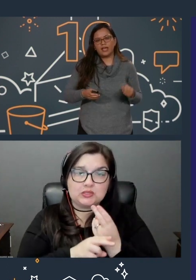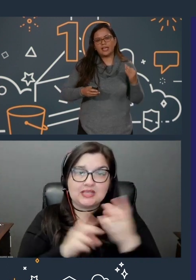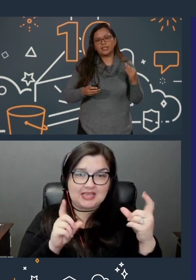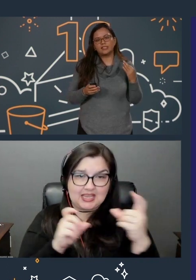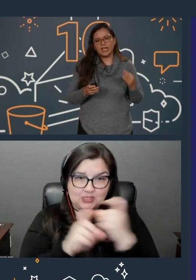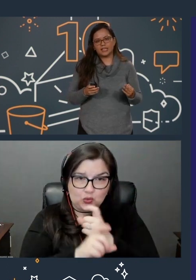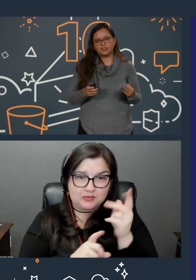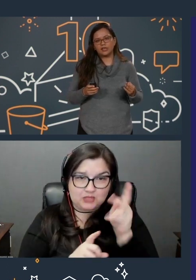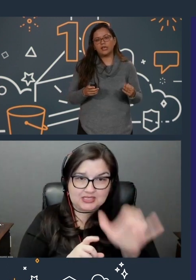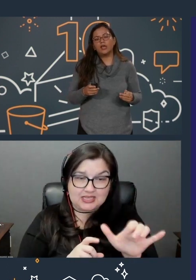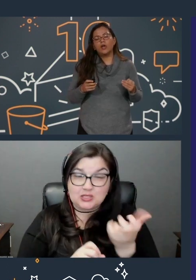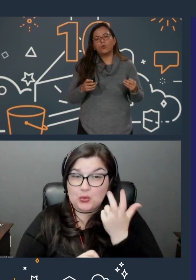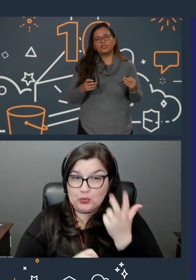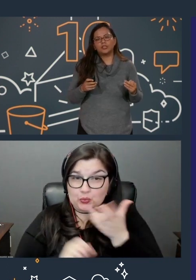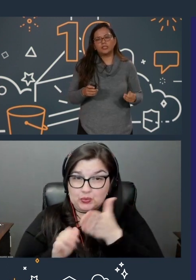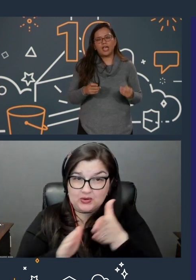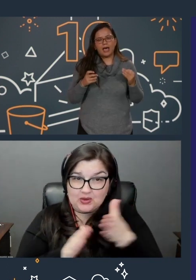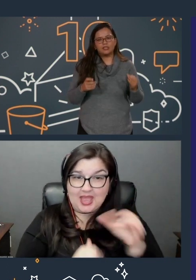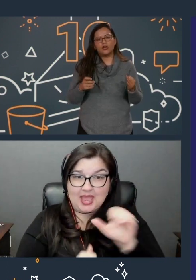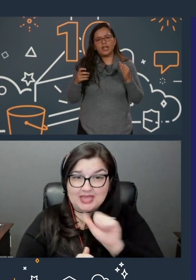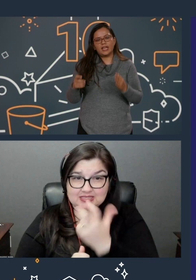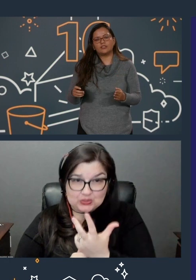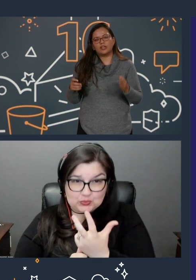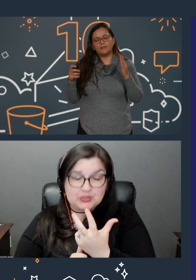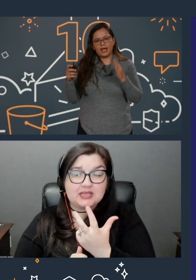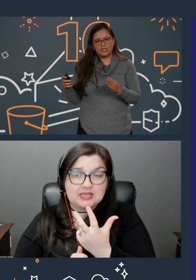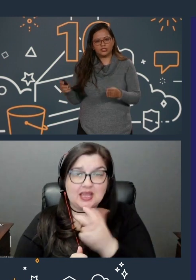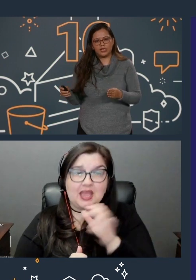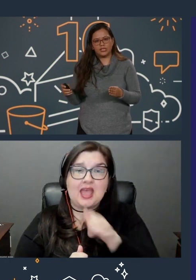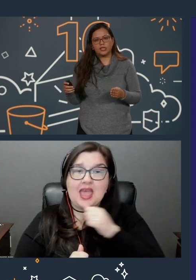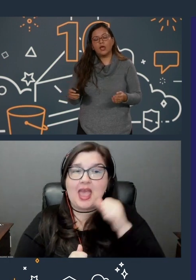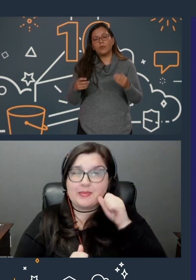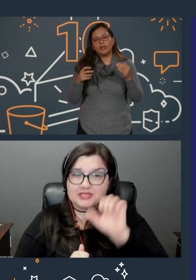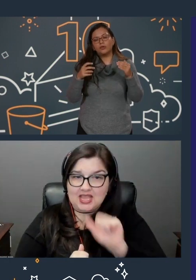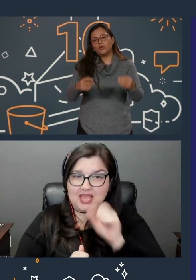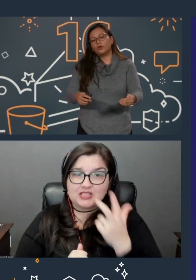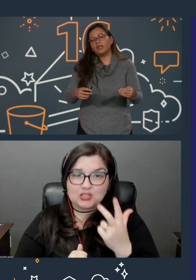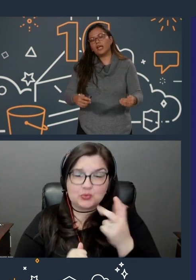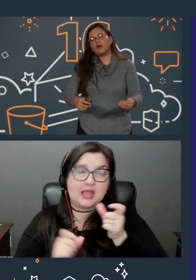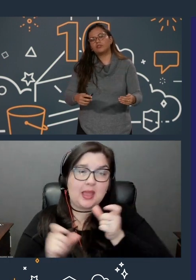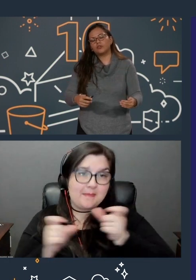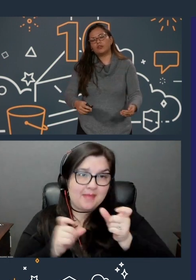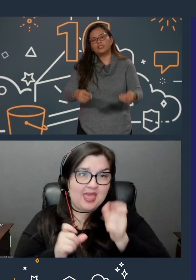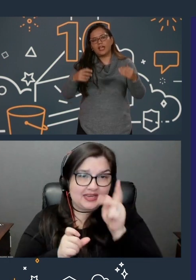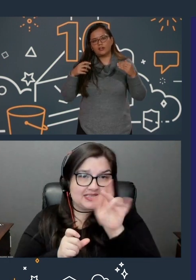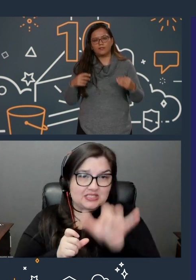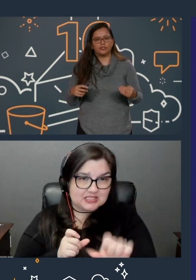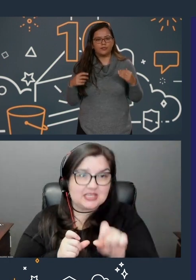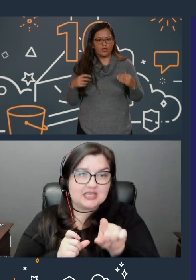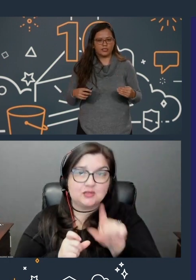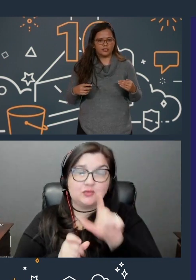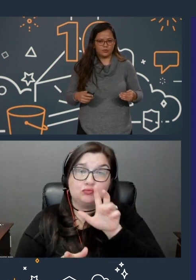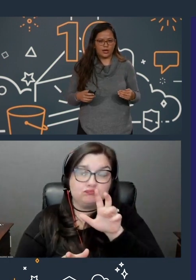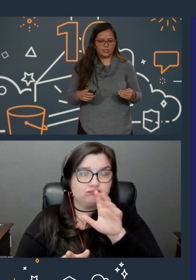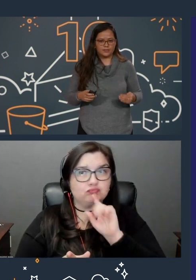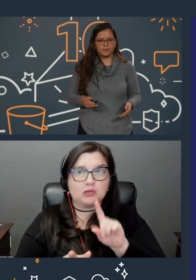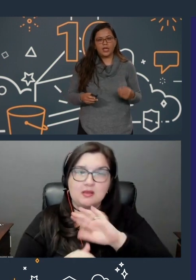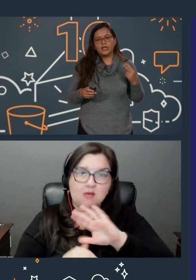SSE-S3, which is the Amazon S3 managed keys where you totally source the encryption process to us.